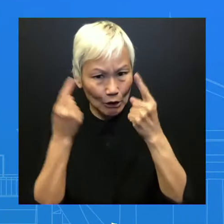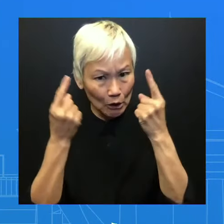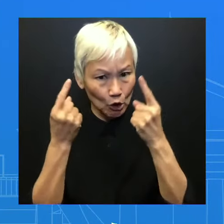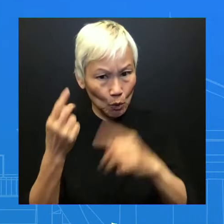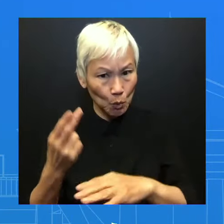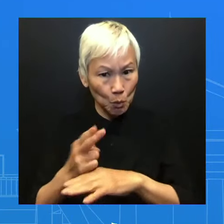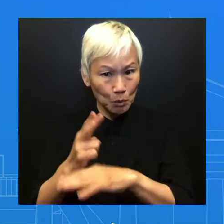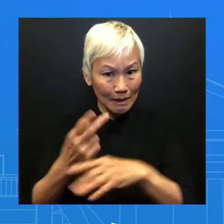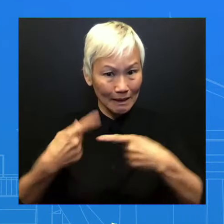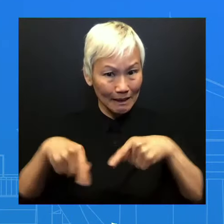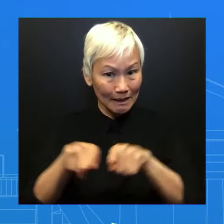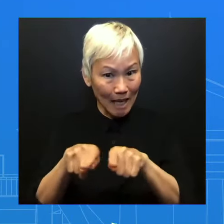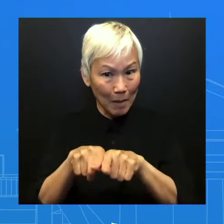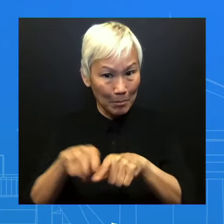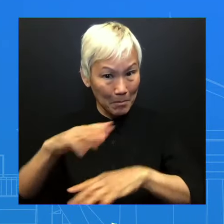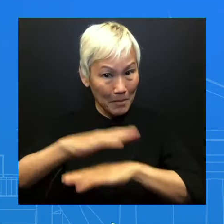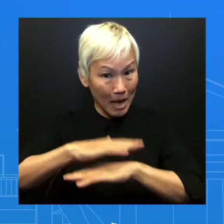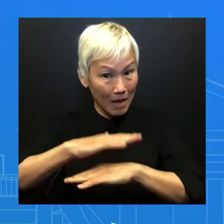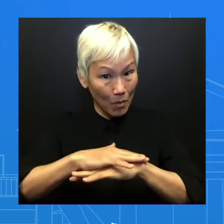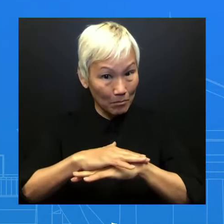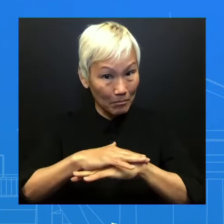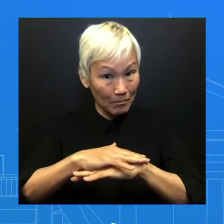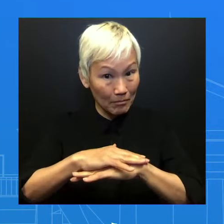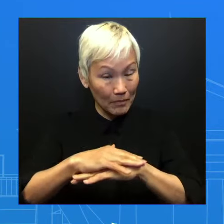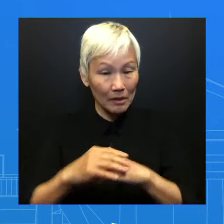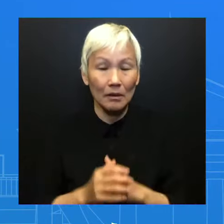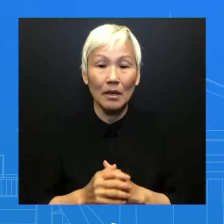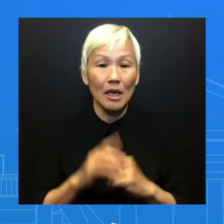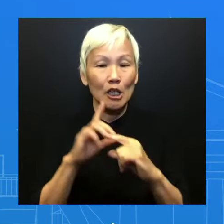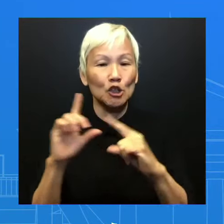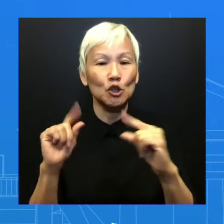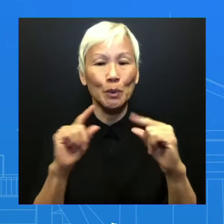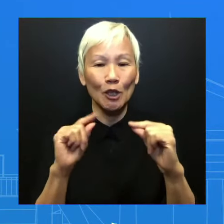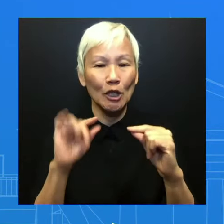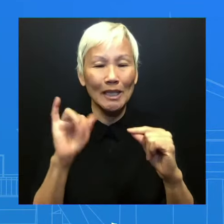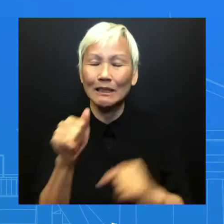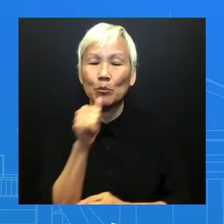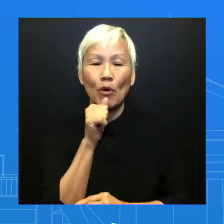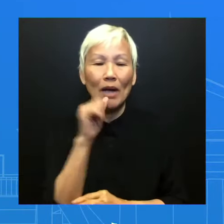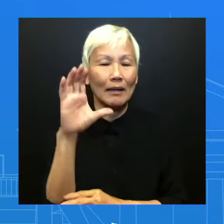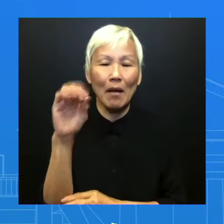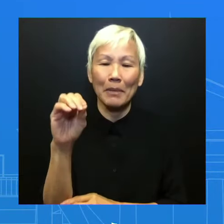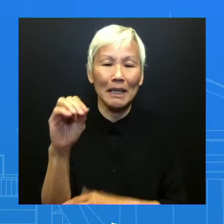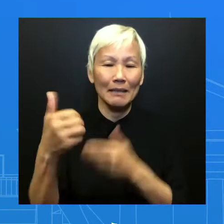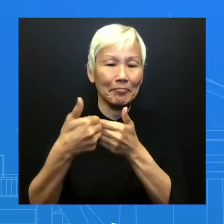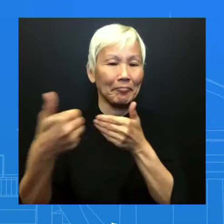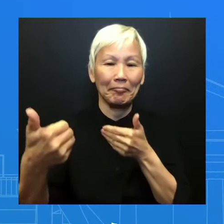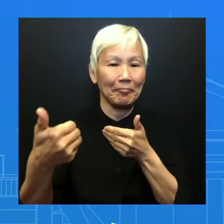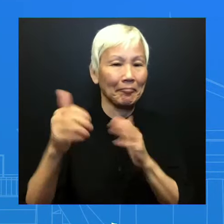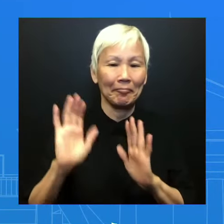and their operation as a private company. Just not going to do that from here. As you know, we follow the law here.